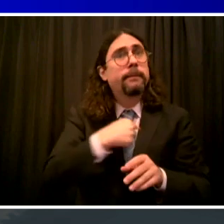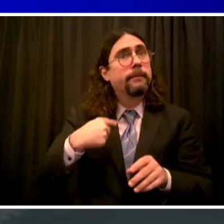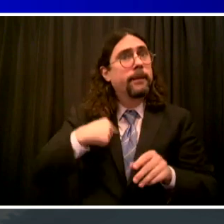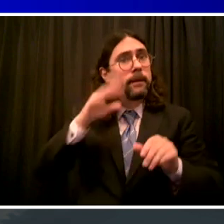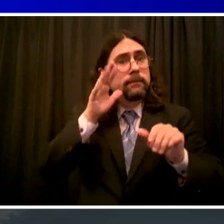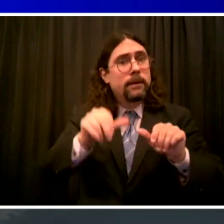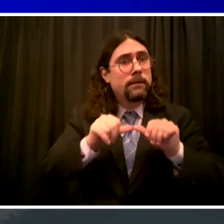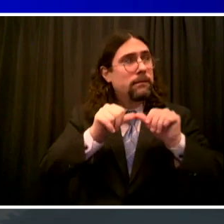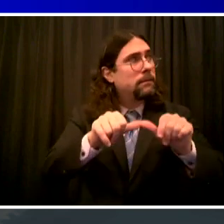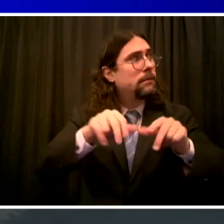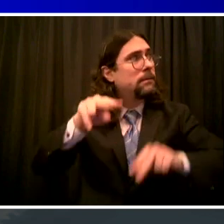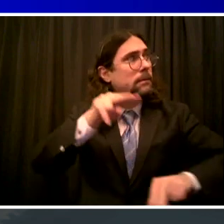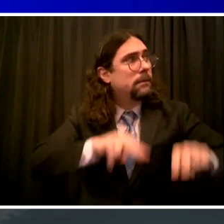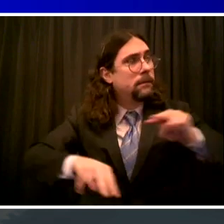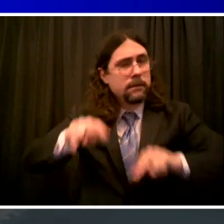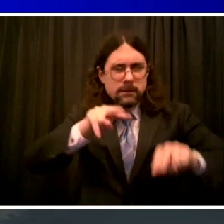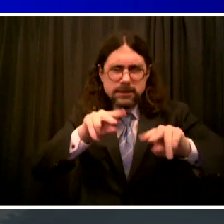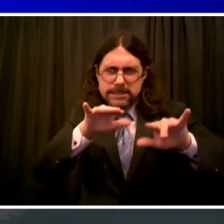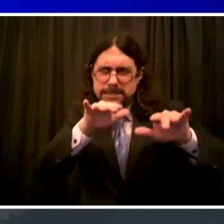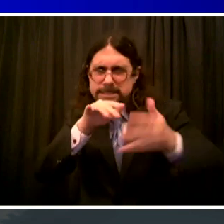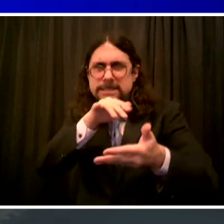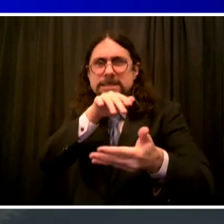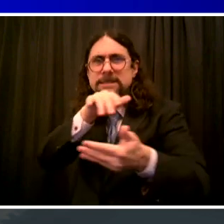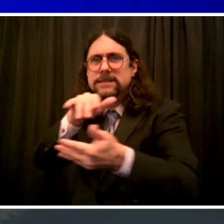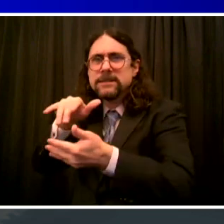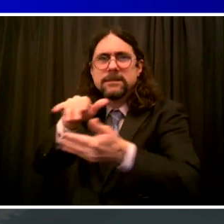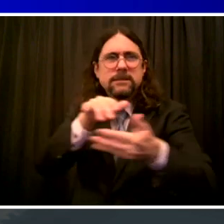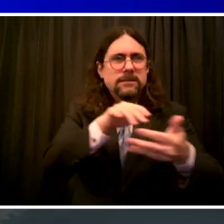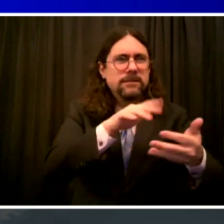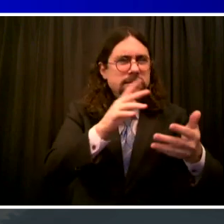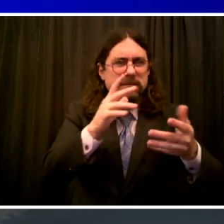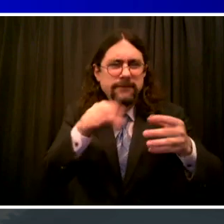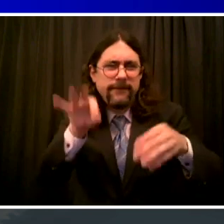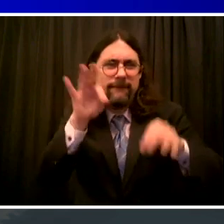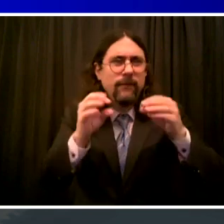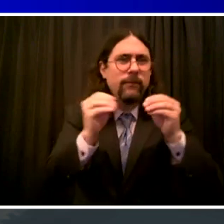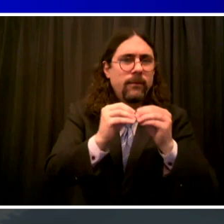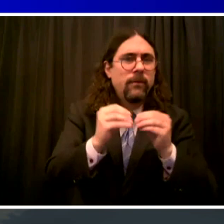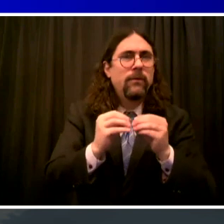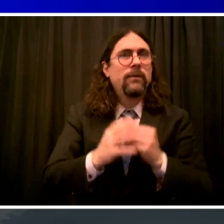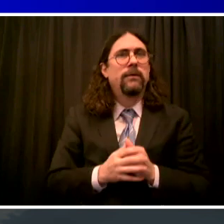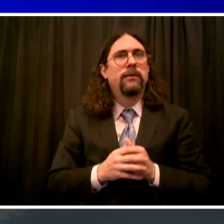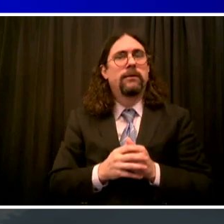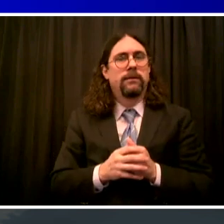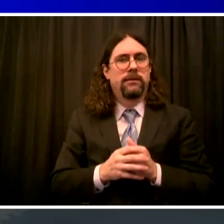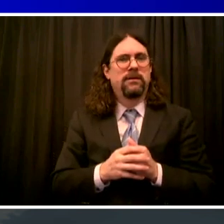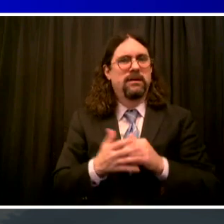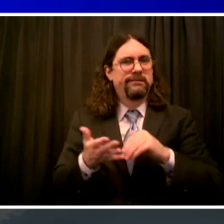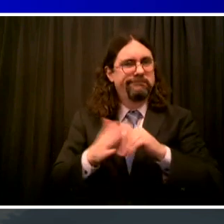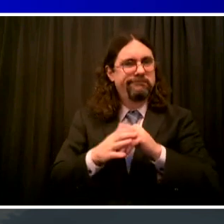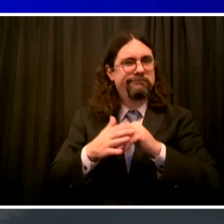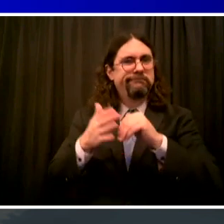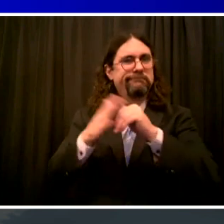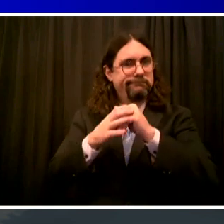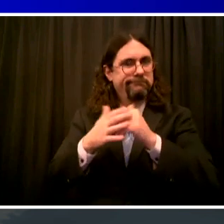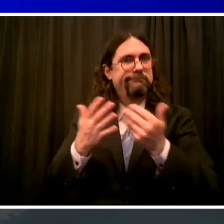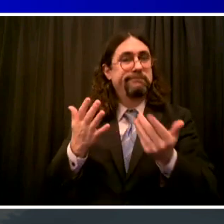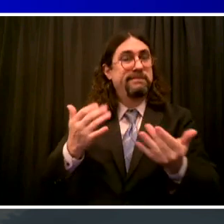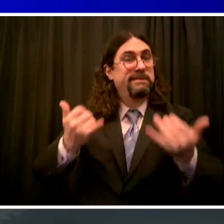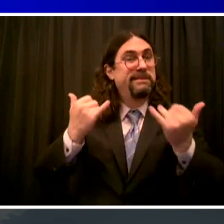KEEP UPDATING YOU ON IT, AS WE GET MORE INFORMATION. SO, FIRST, THE NUMBER OF CHILDREN AFFECTED